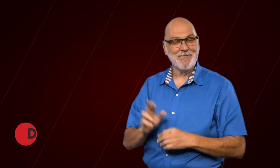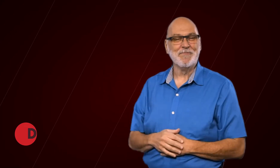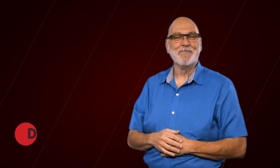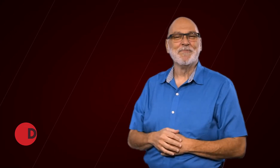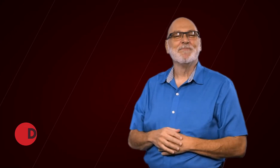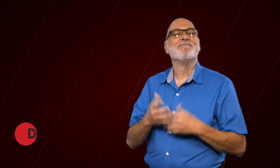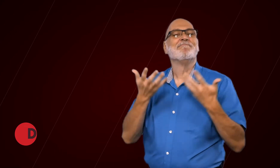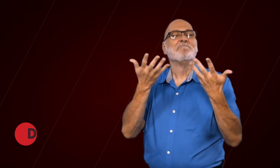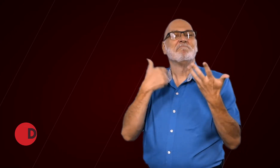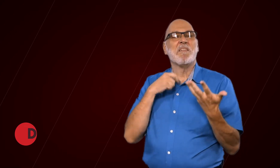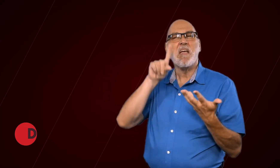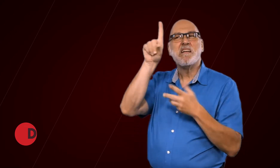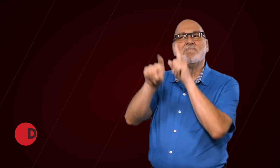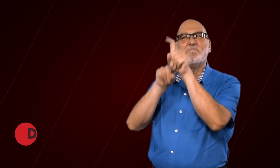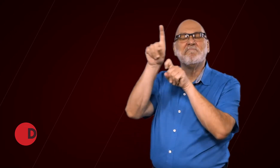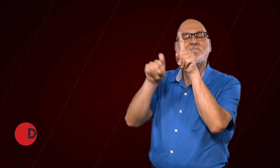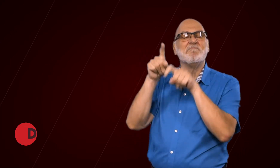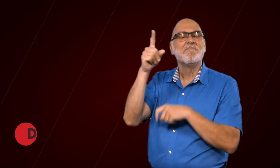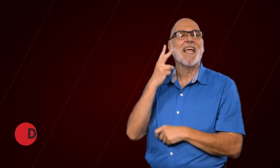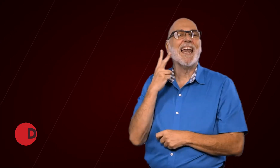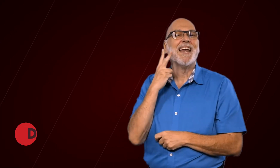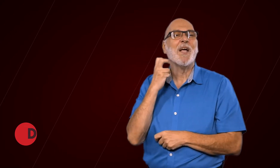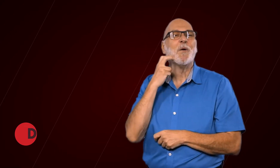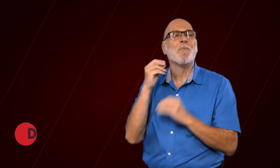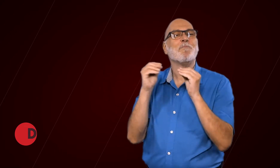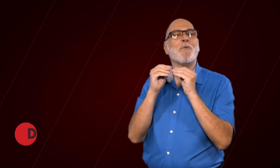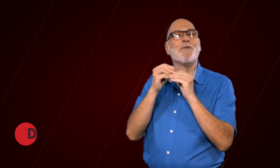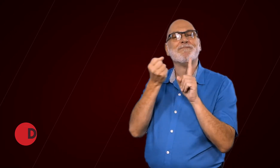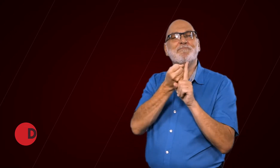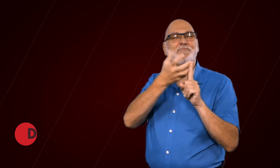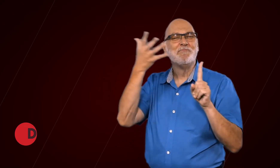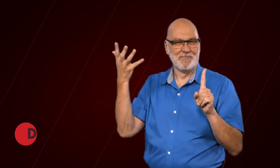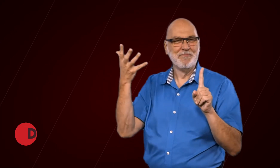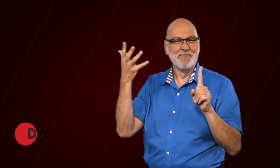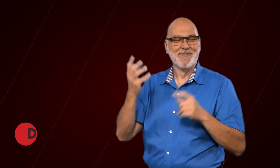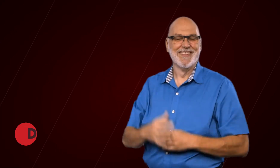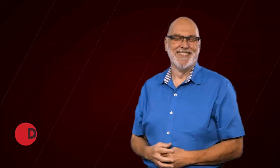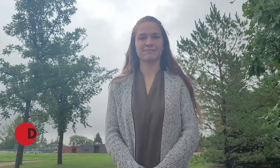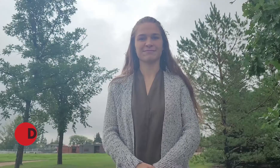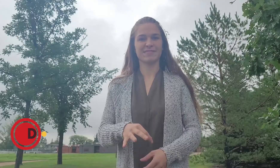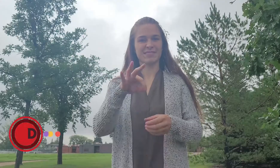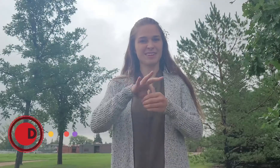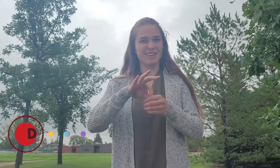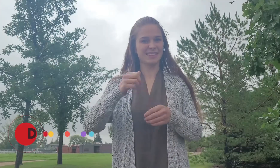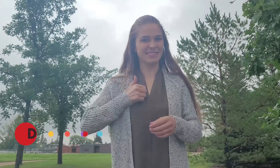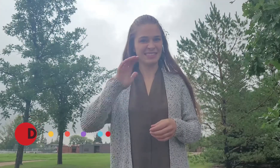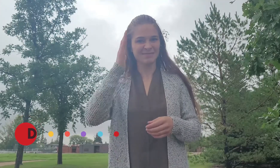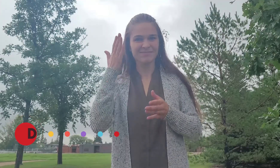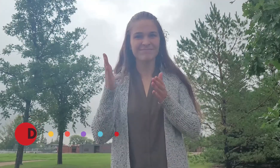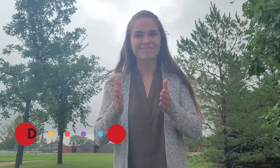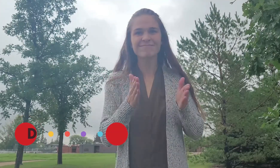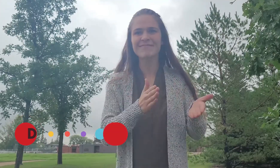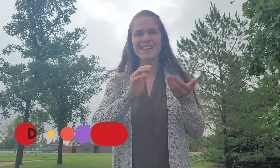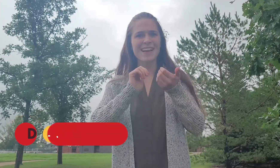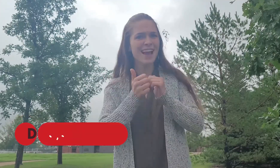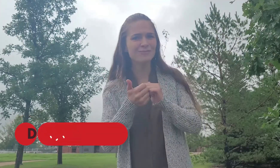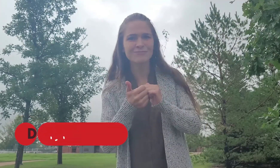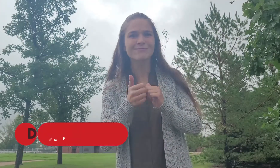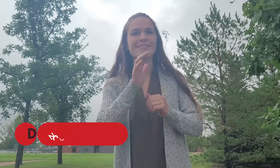I asked Nicole to do a report. [Nicole]: Elections Canada seems to be prepared.